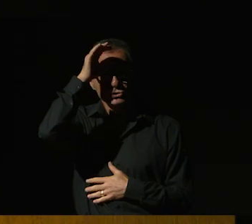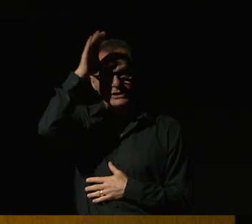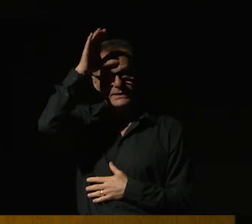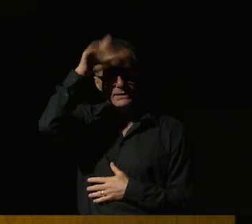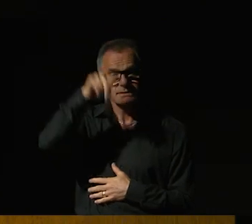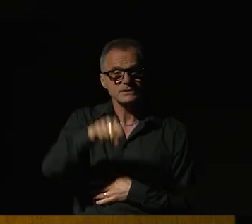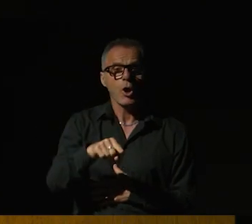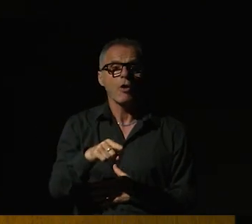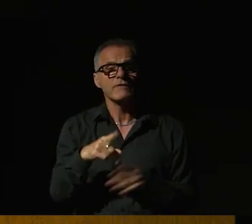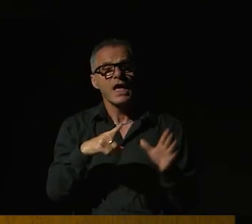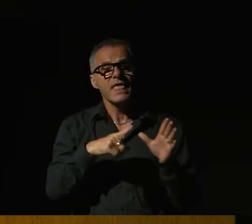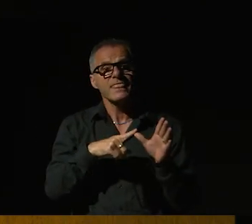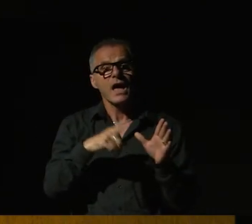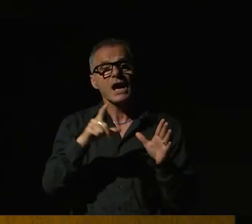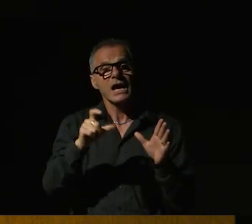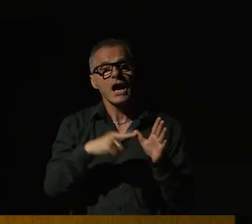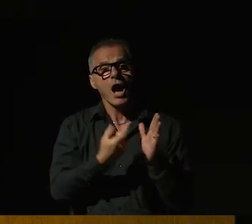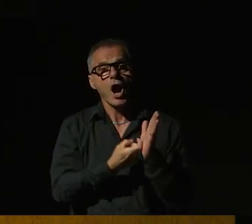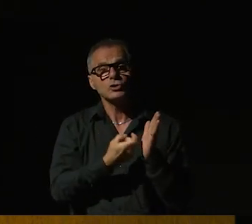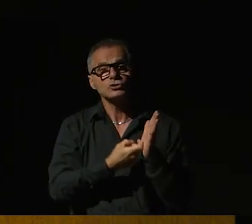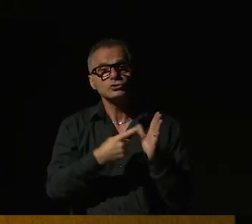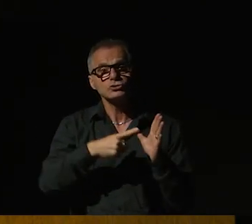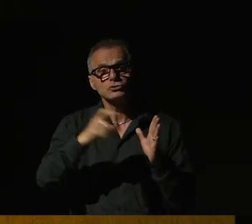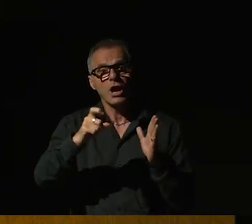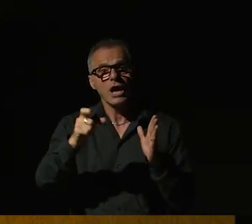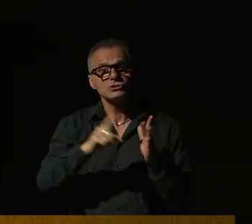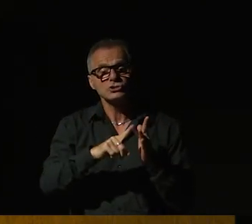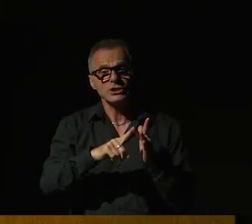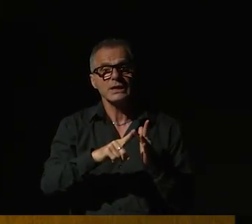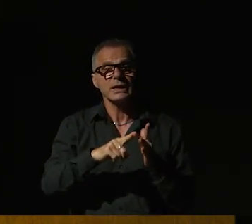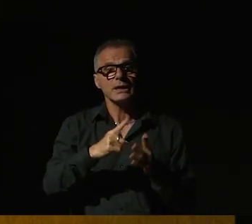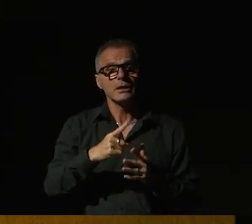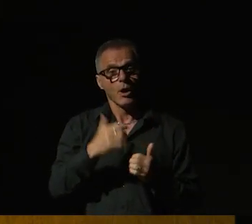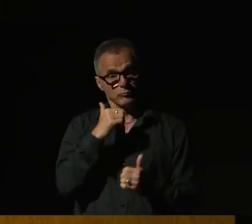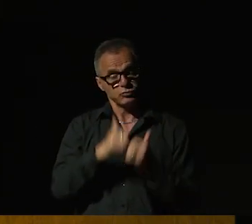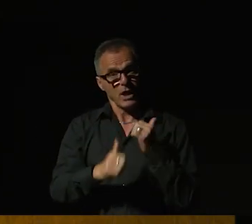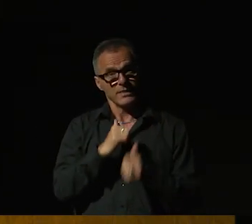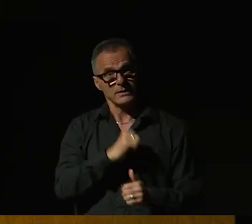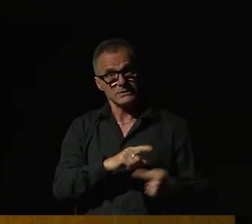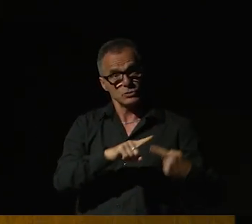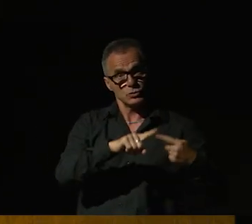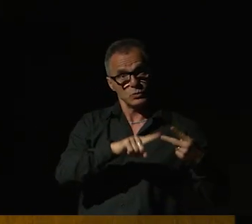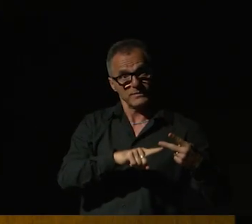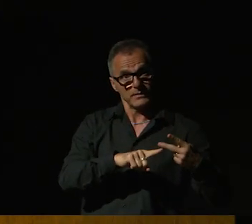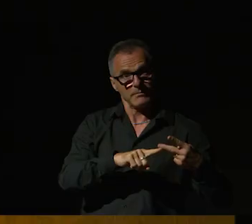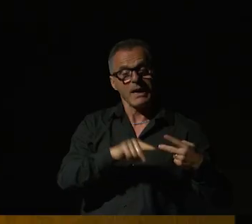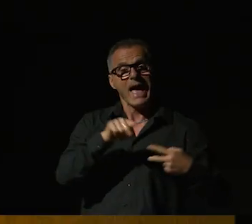particularly Annibale and a sophisticated patronage of Cardinal Odoardo Farnese